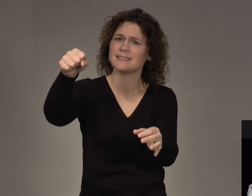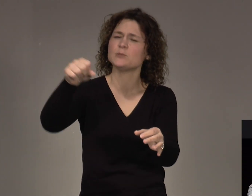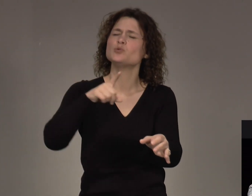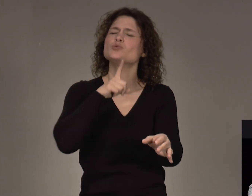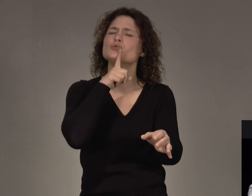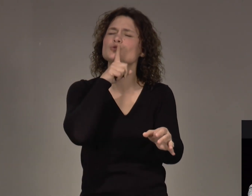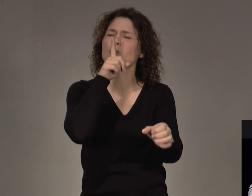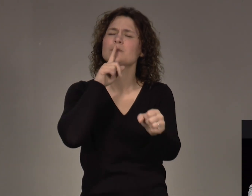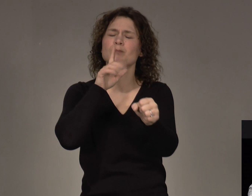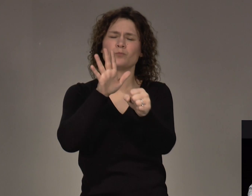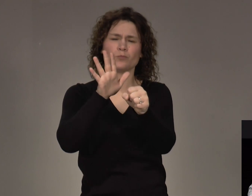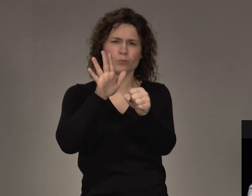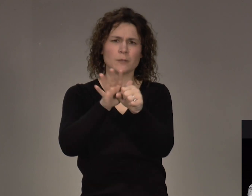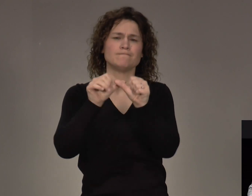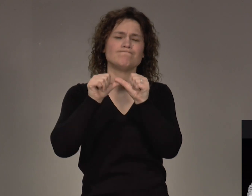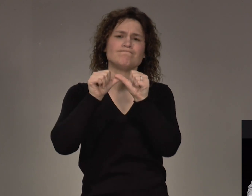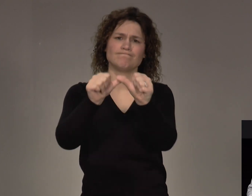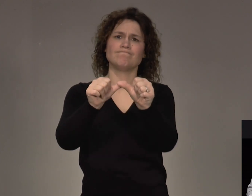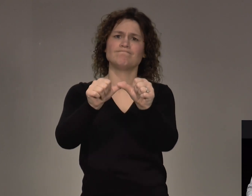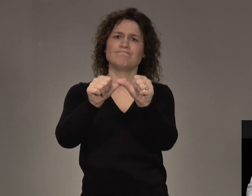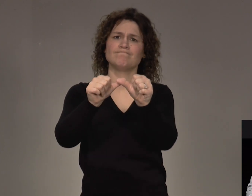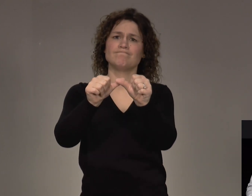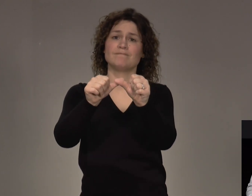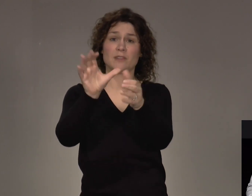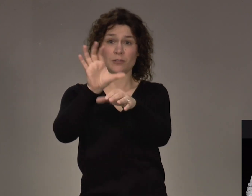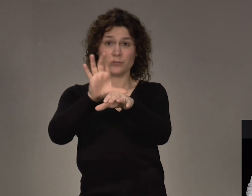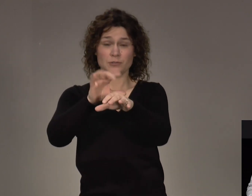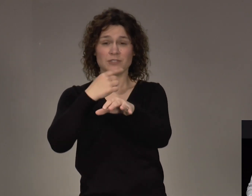And the church said, "Amen."